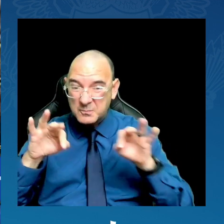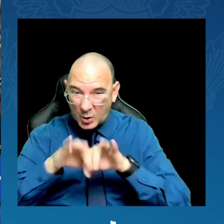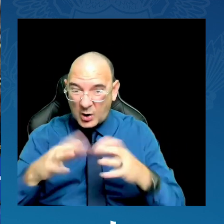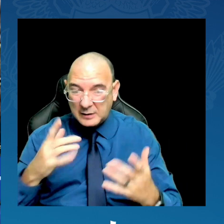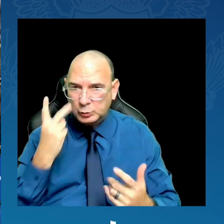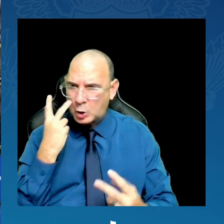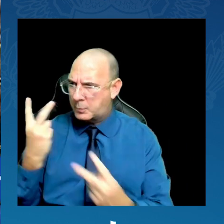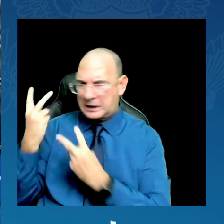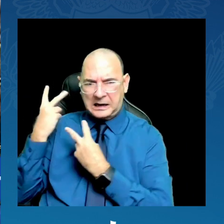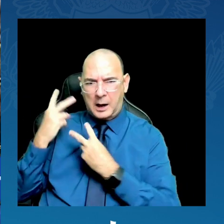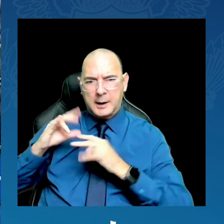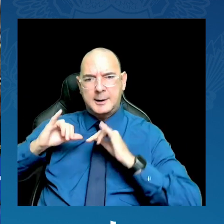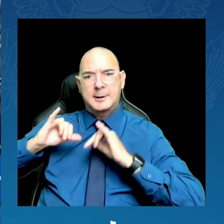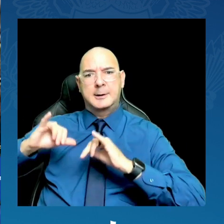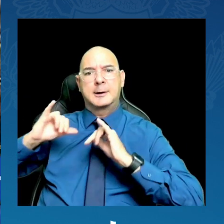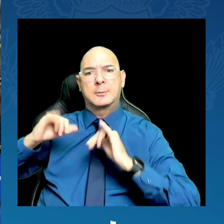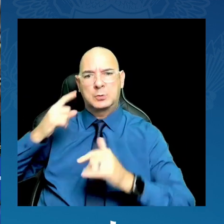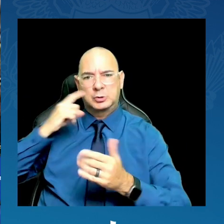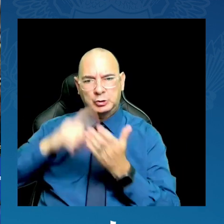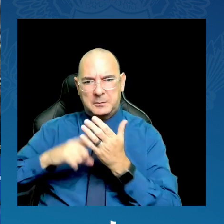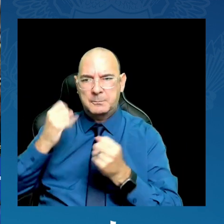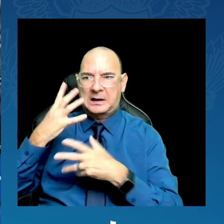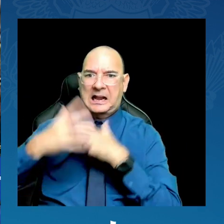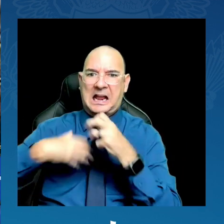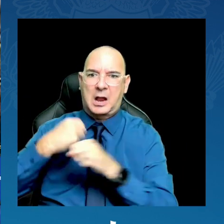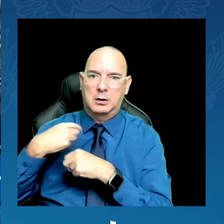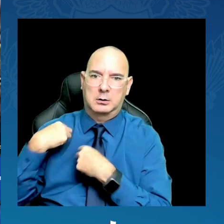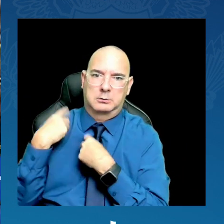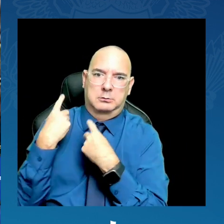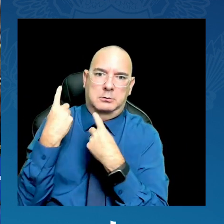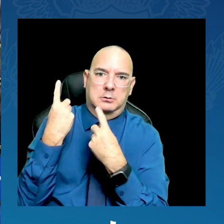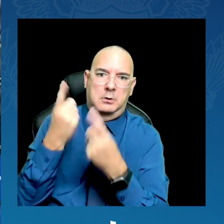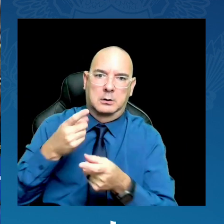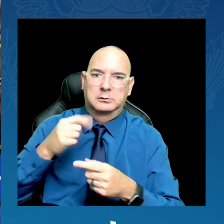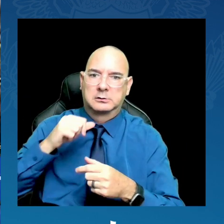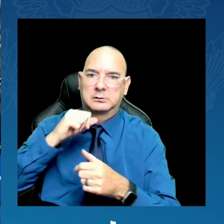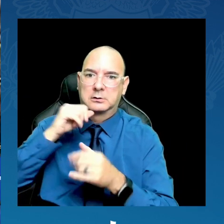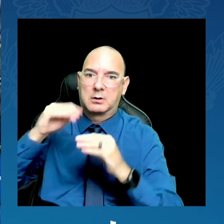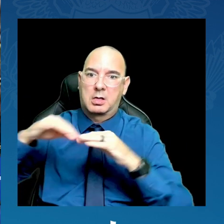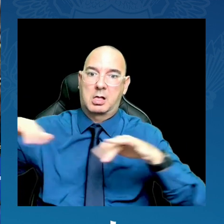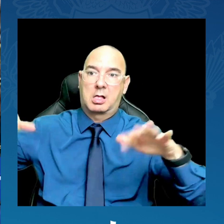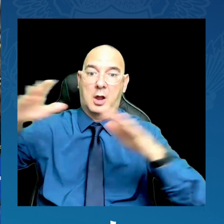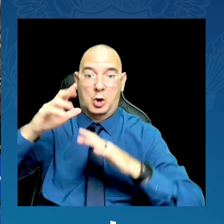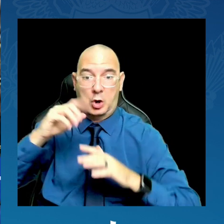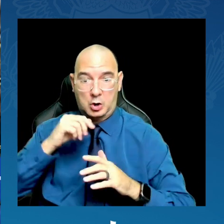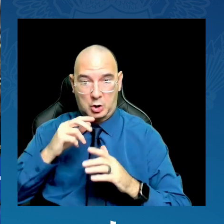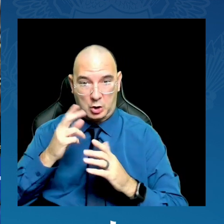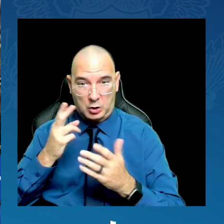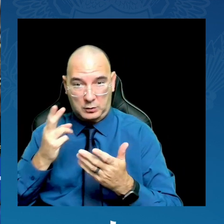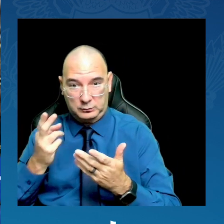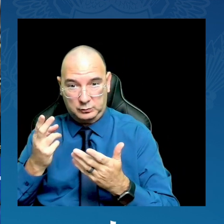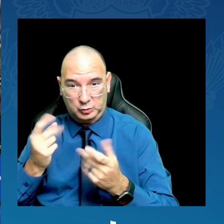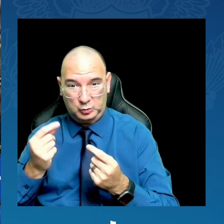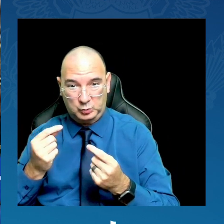space was not a landscape for human endeavors. But then the space race began, and in 1958,